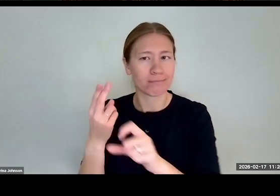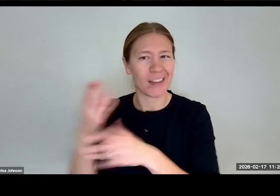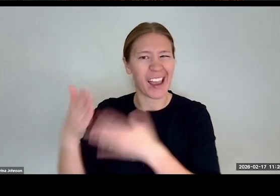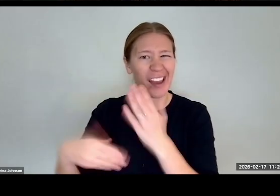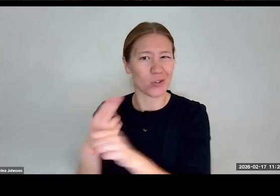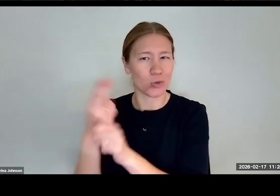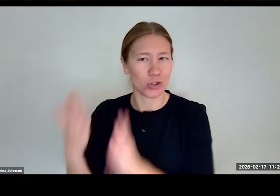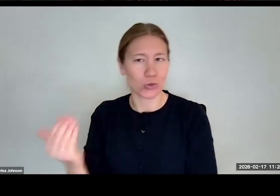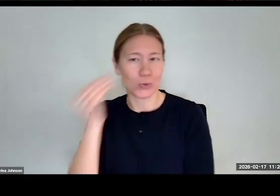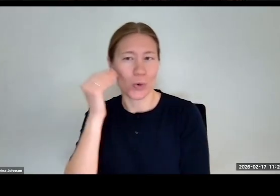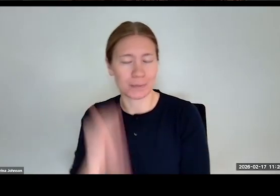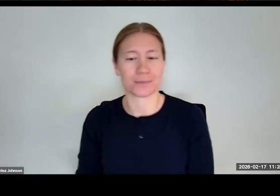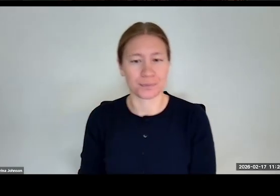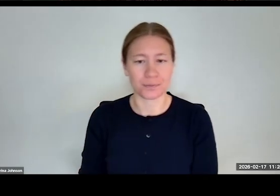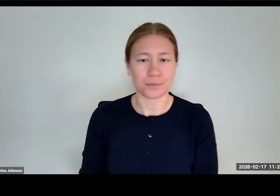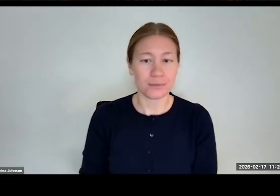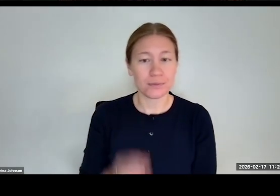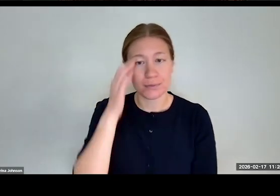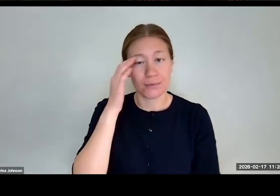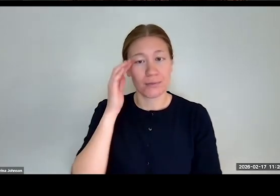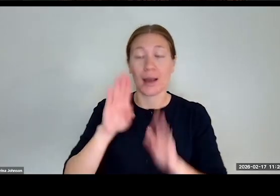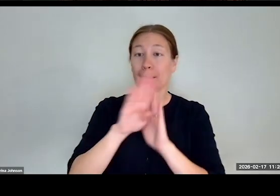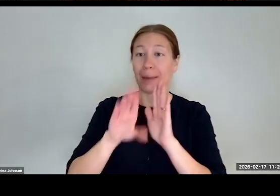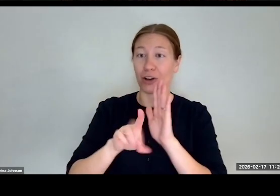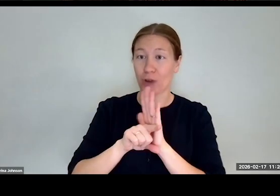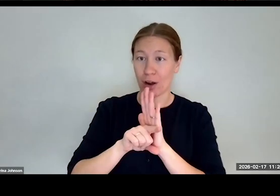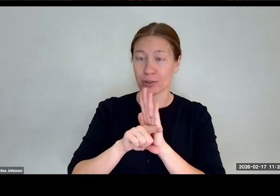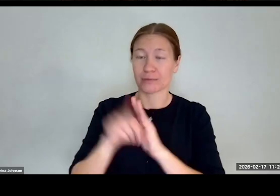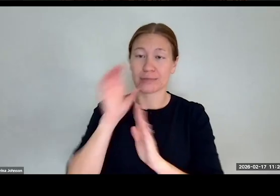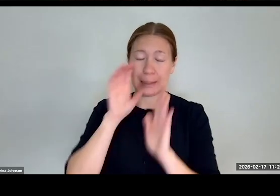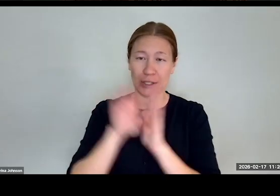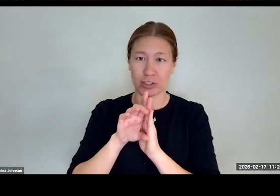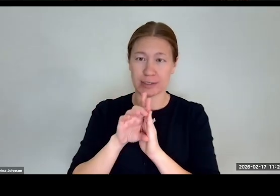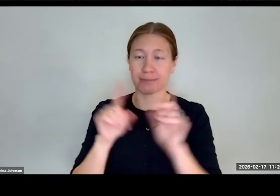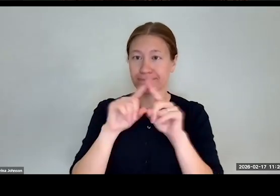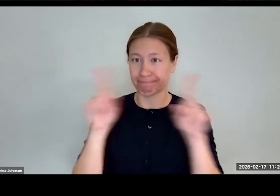In slides, we also have background images. So background images are important because we want these